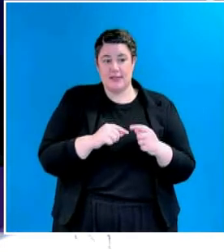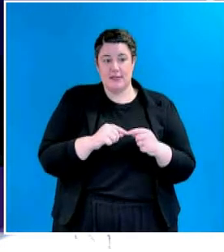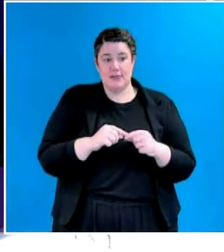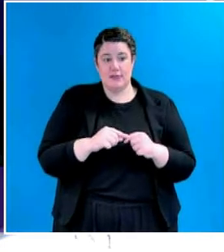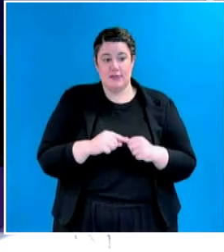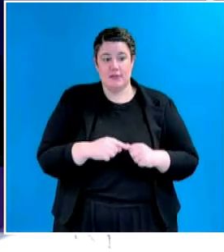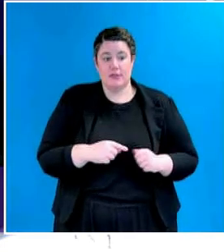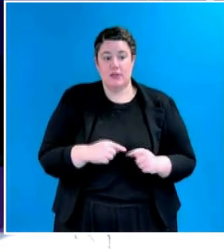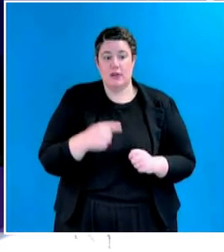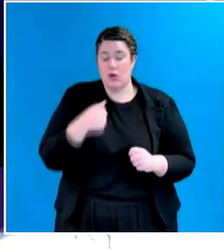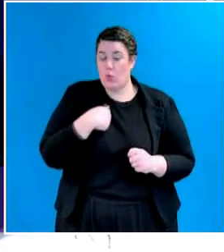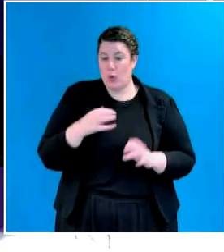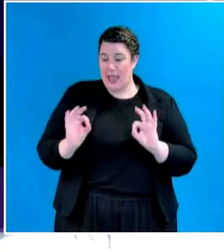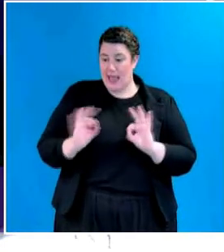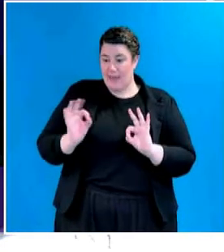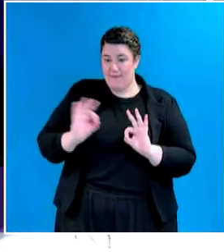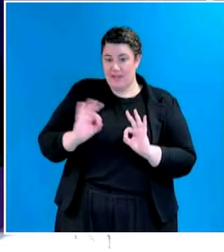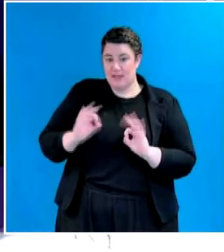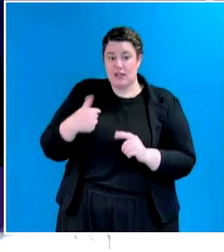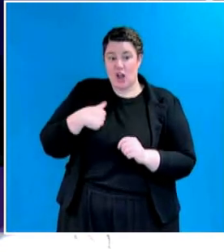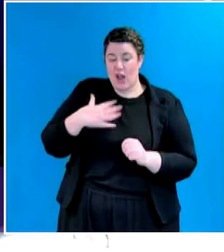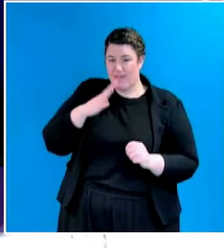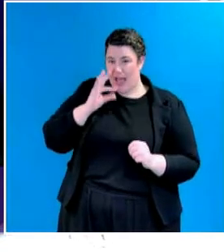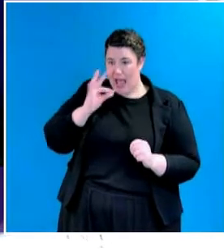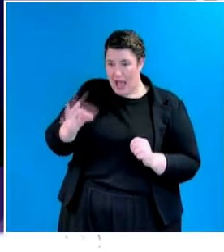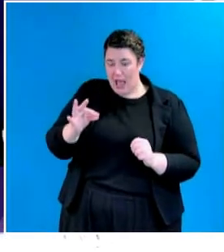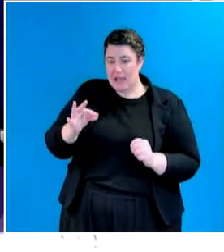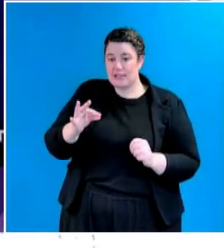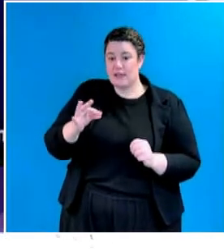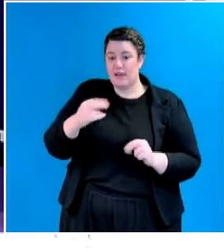Under the Human Rights Act, no, but we have asked for the leave